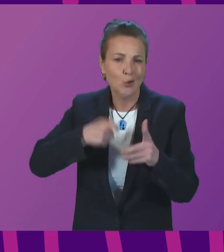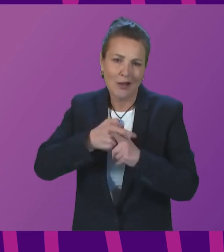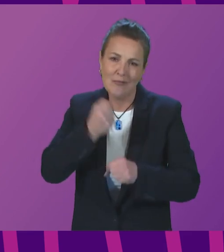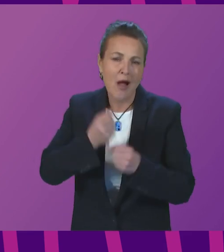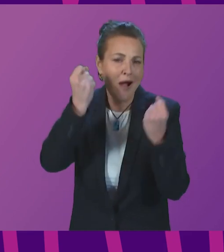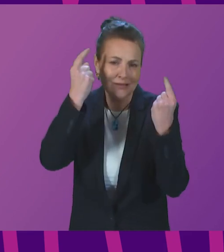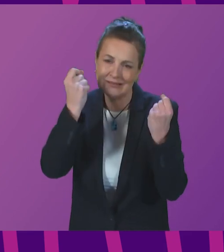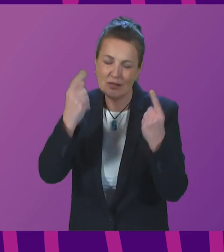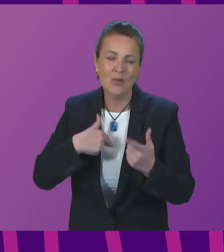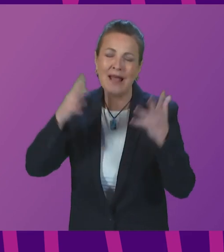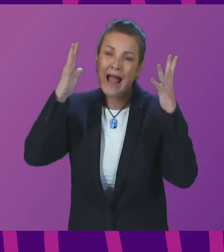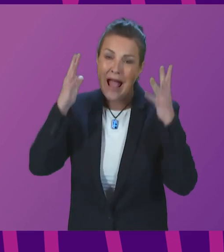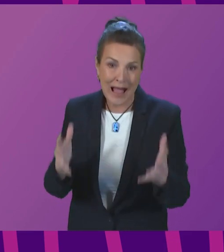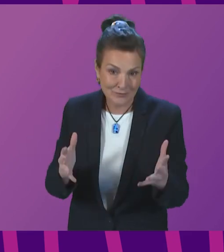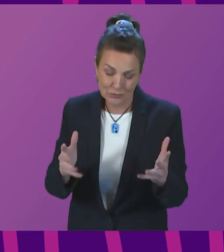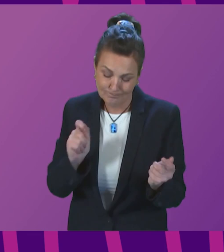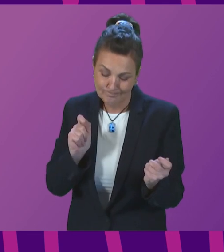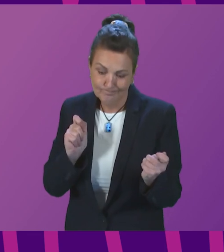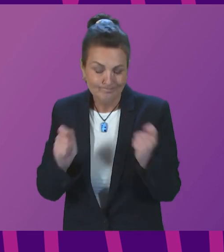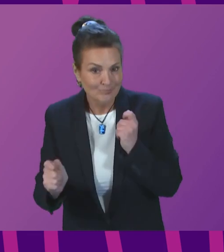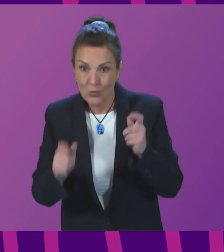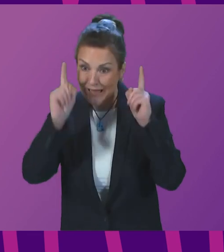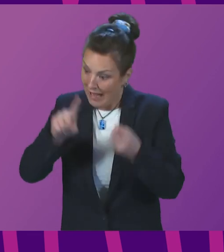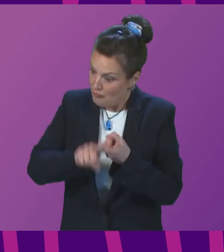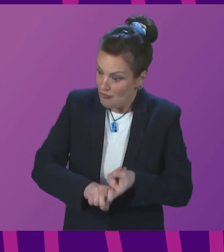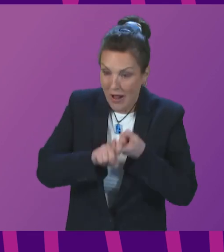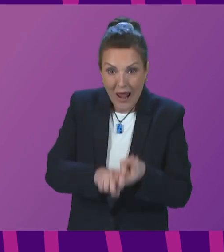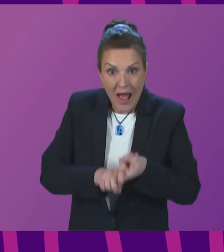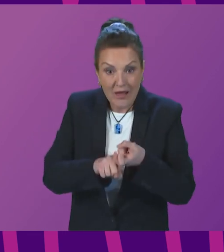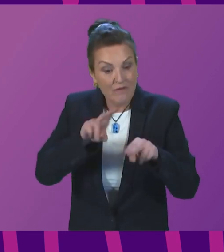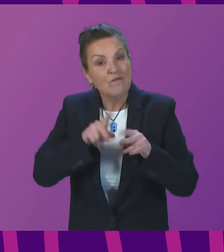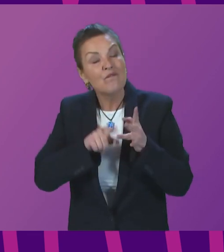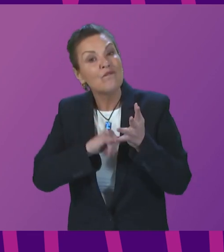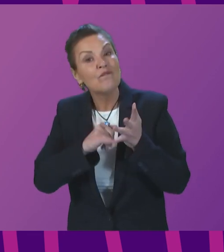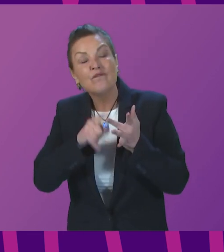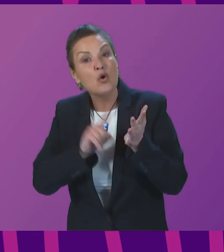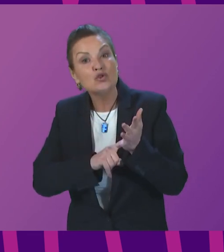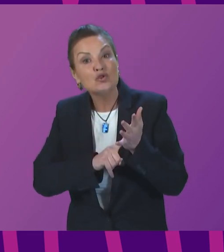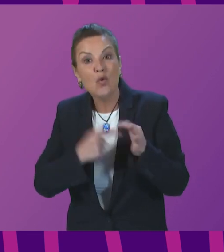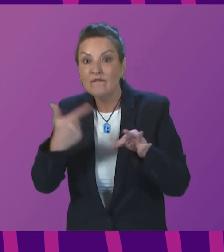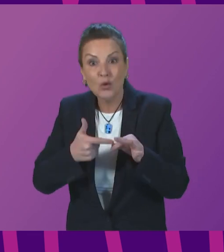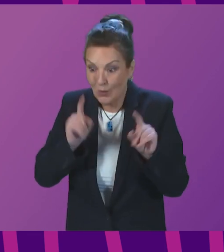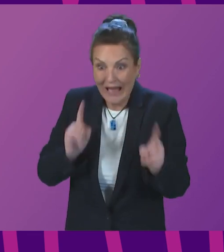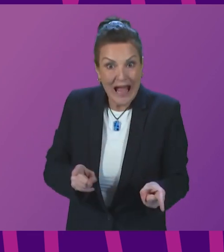of moving away from reliance on fossil fuels as quickly as possible, and that we need to do that justly.